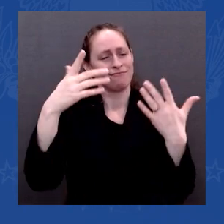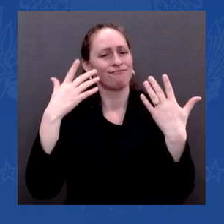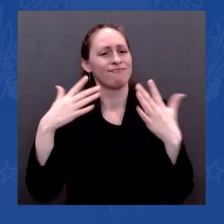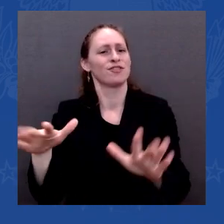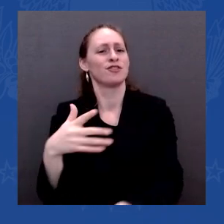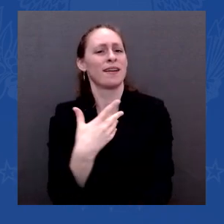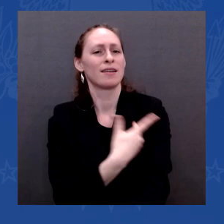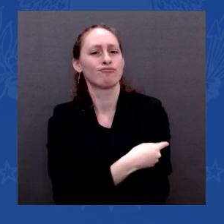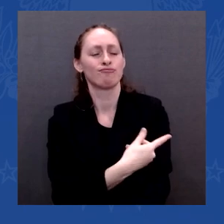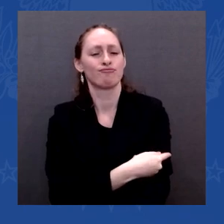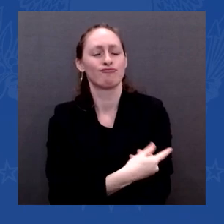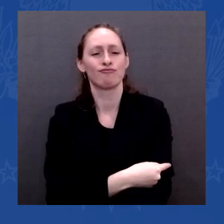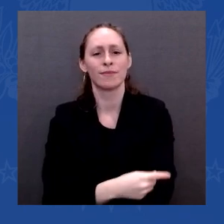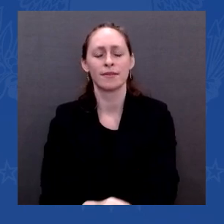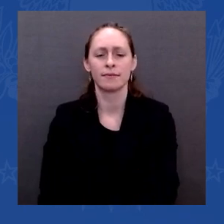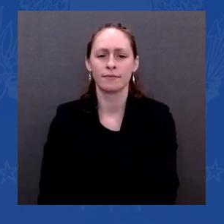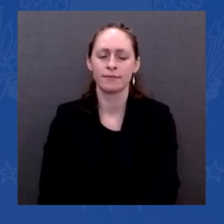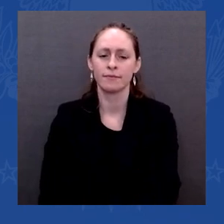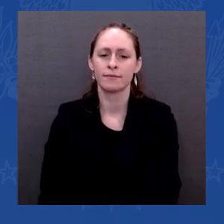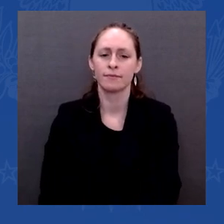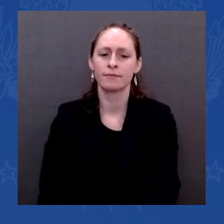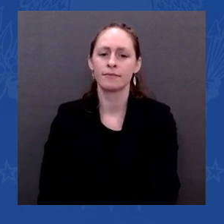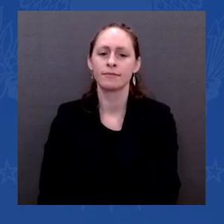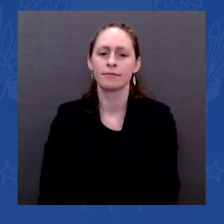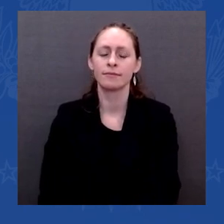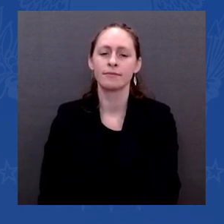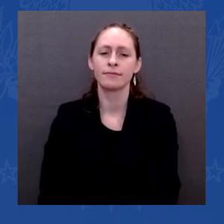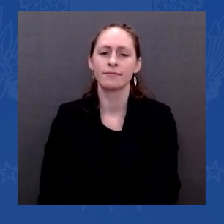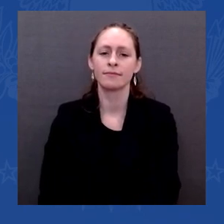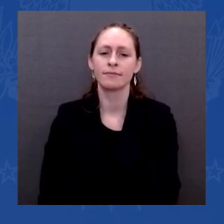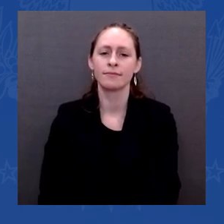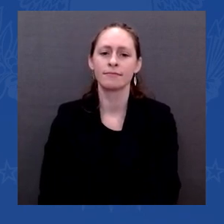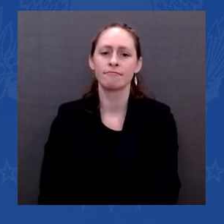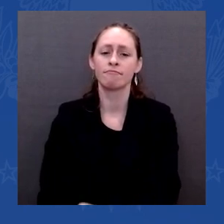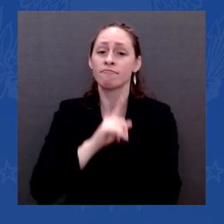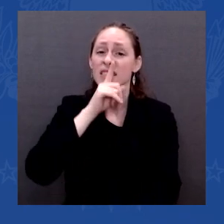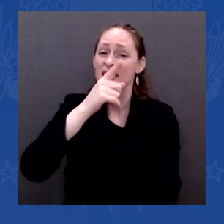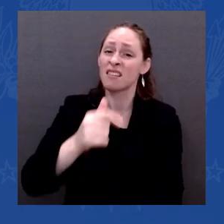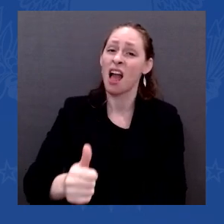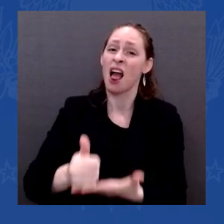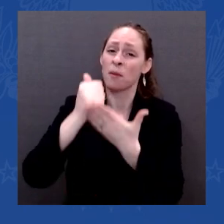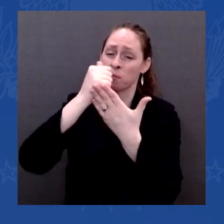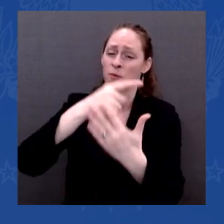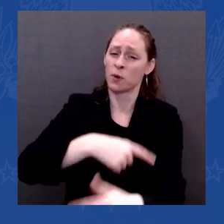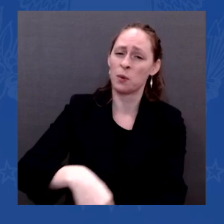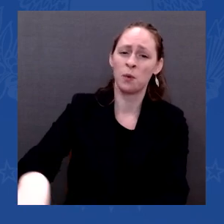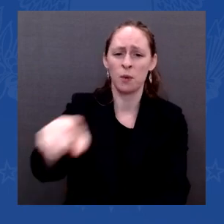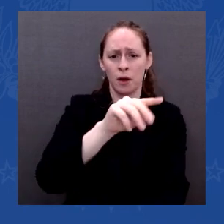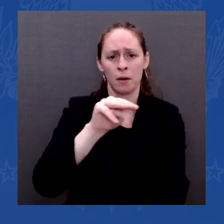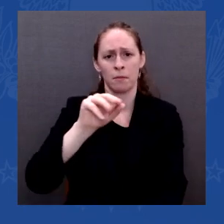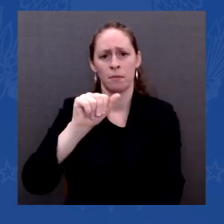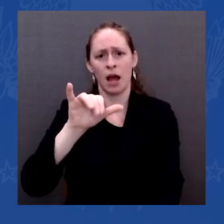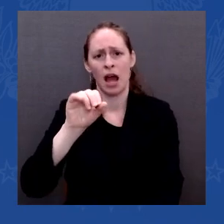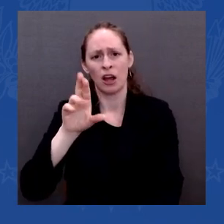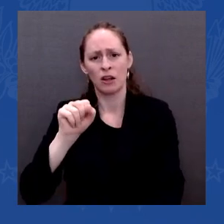And you mayors have been critical partners -- I’m not trying to be nice to you; it’s just a fact -- you’ve been critical partners in that fight from day one,